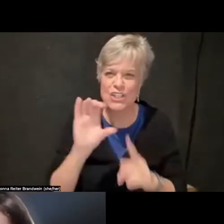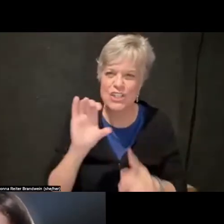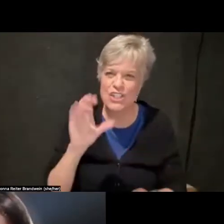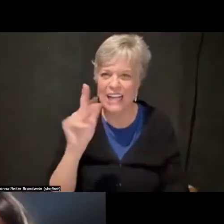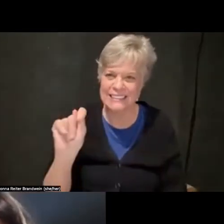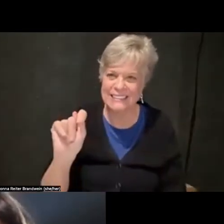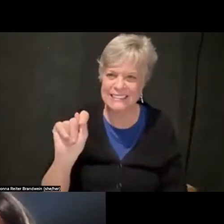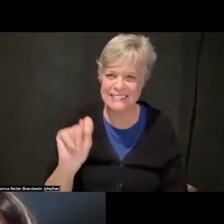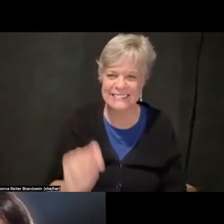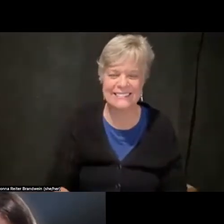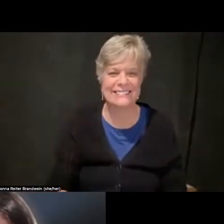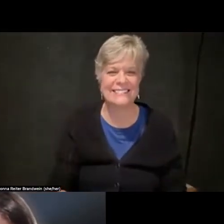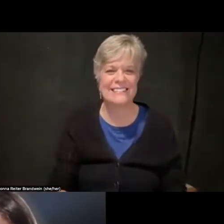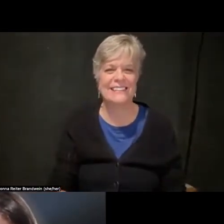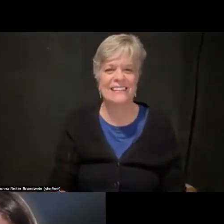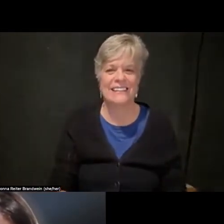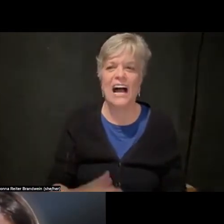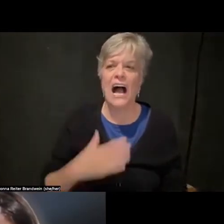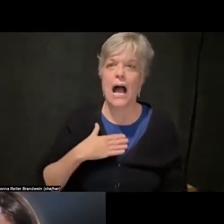I've been on Zoom for too long and I forgot.